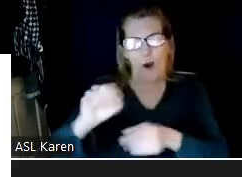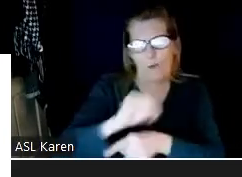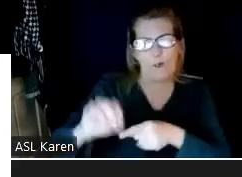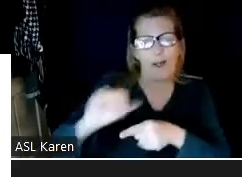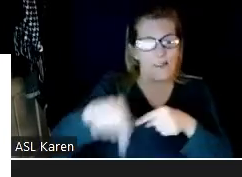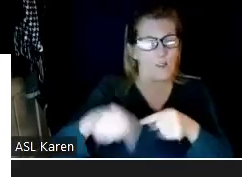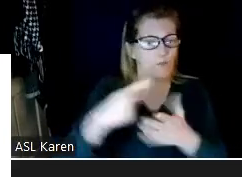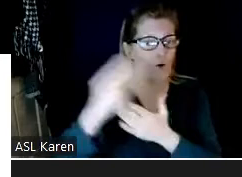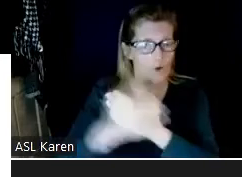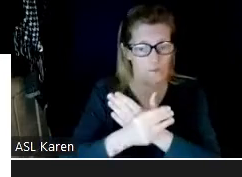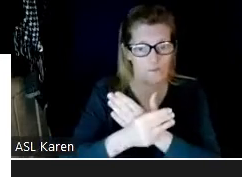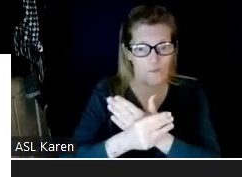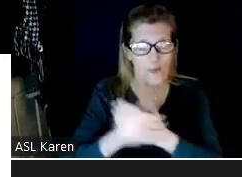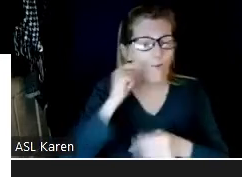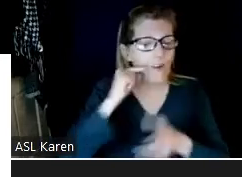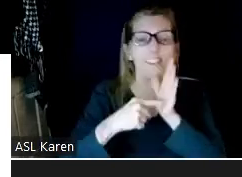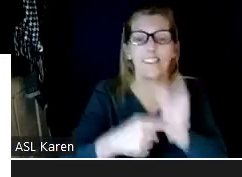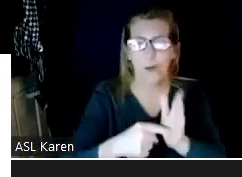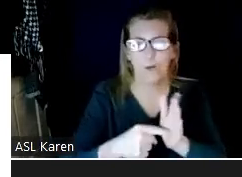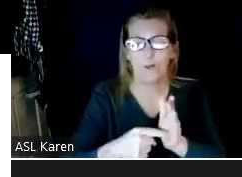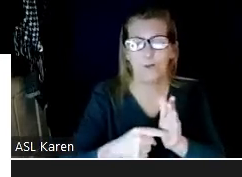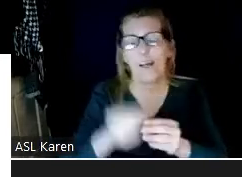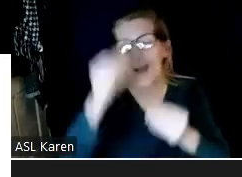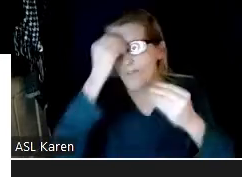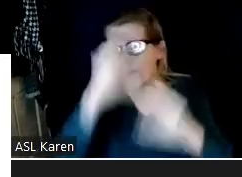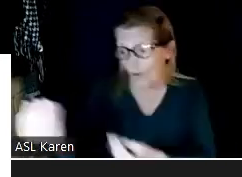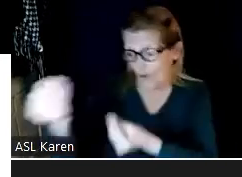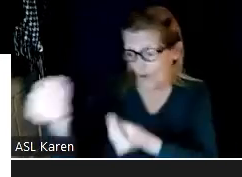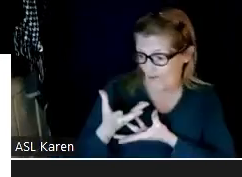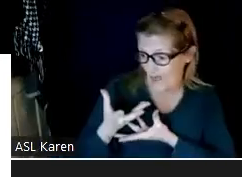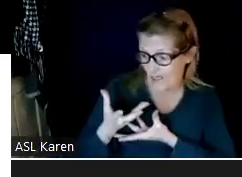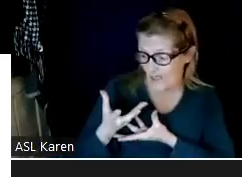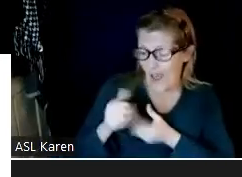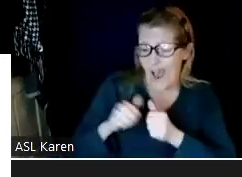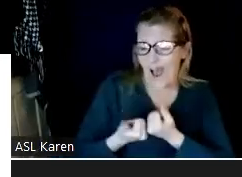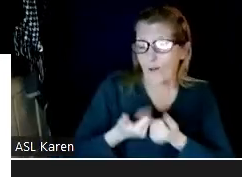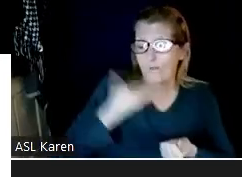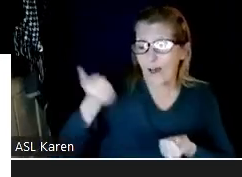15:06:03 And as an example, information you give us about how to best lead you and your